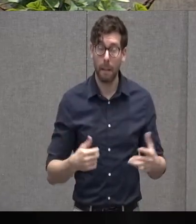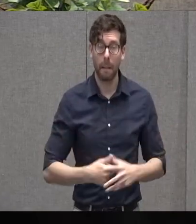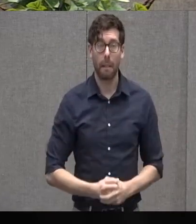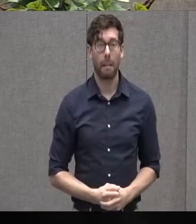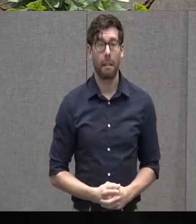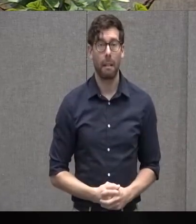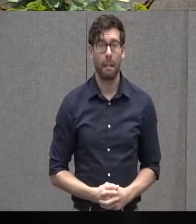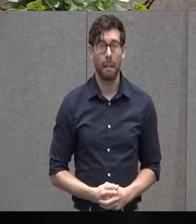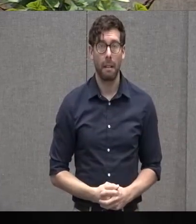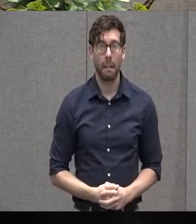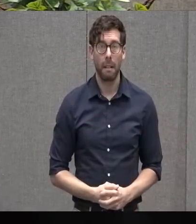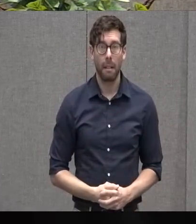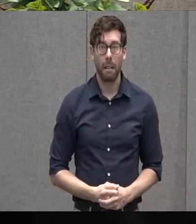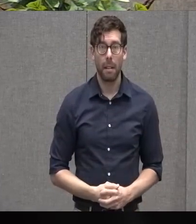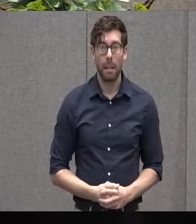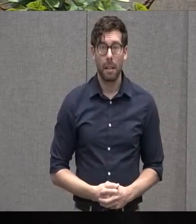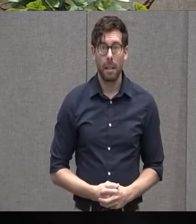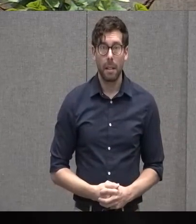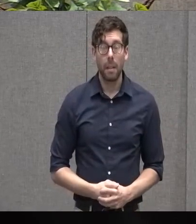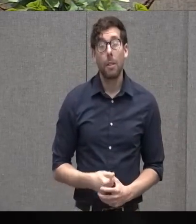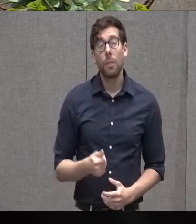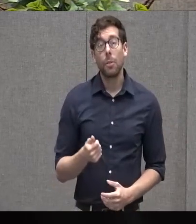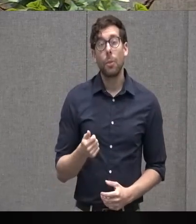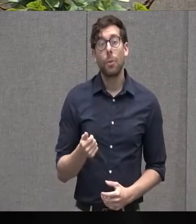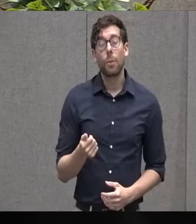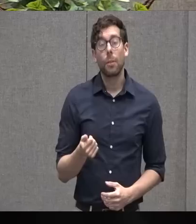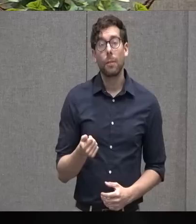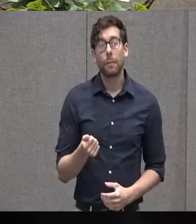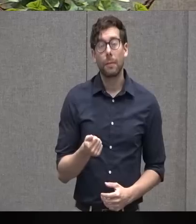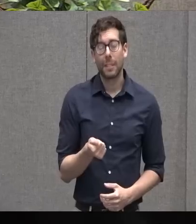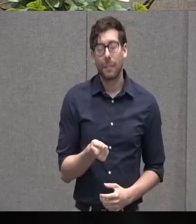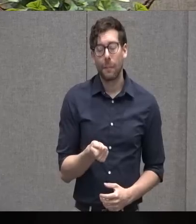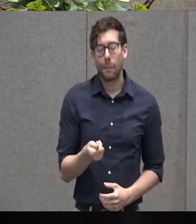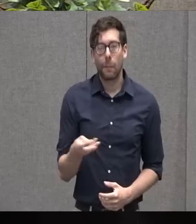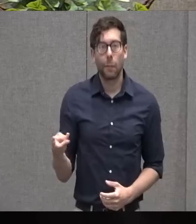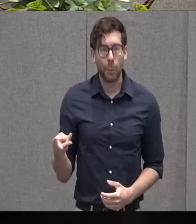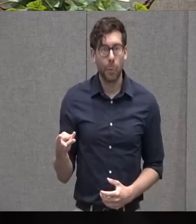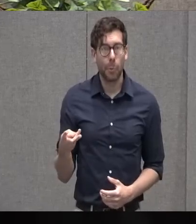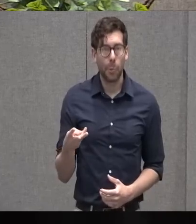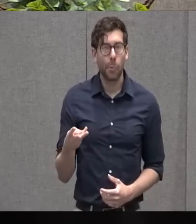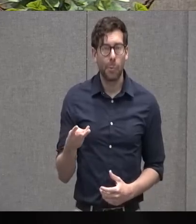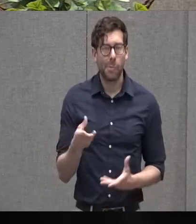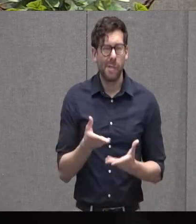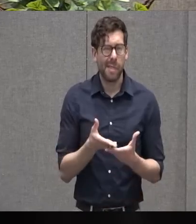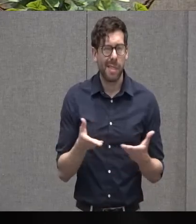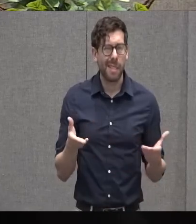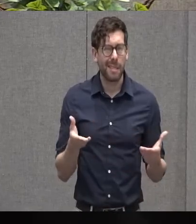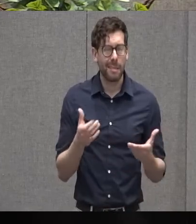So there's a couple of parts that we need to do in order to make our store.